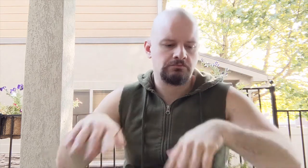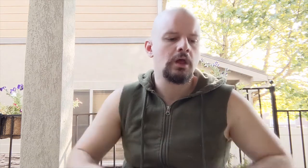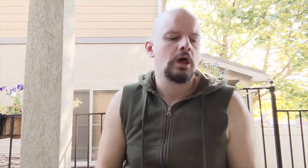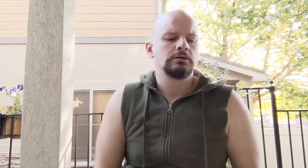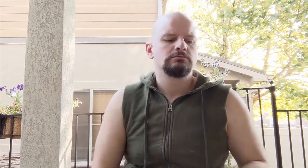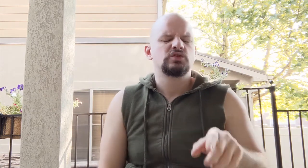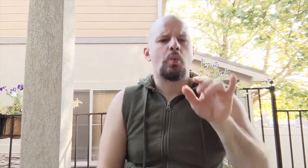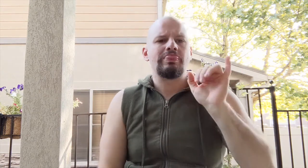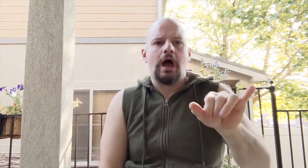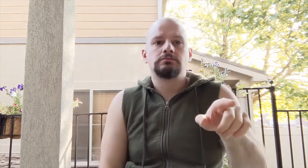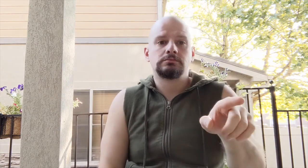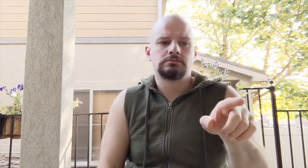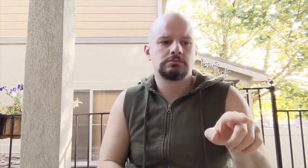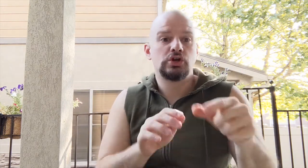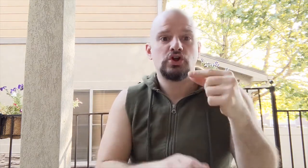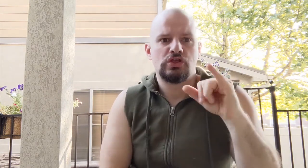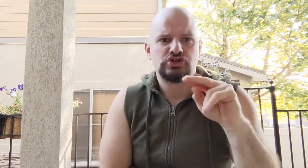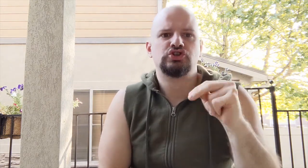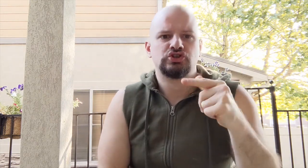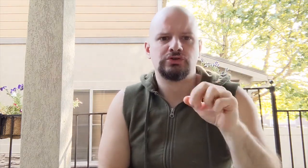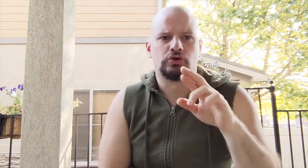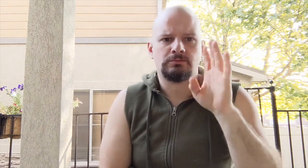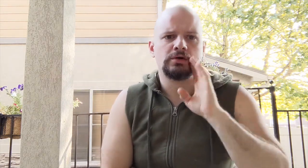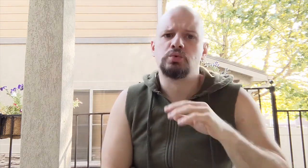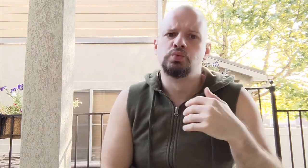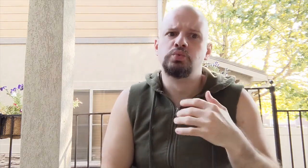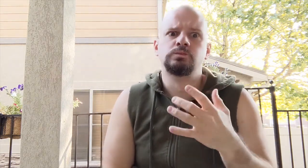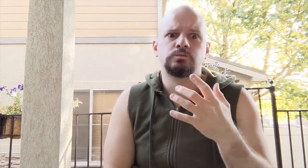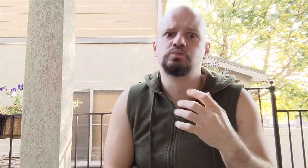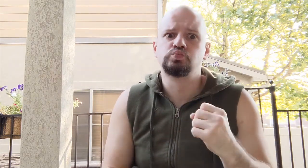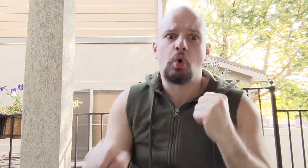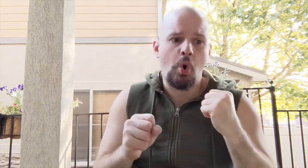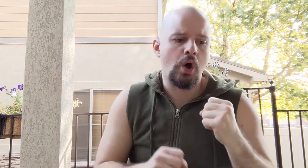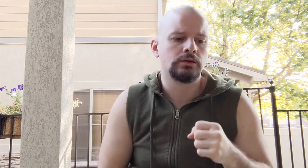Anyway, the ginger beer is really strong.